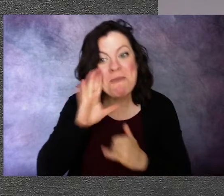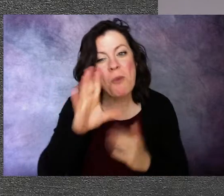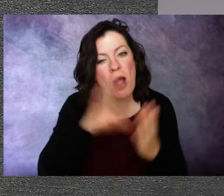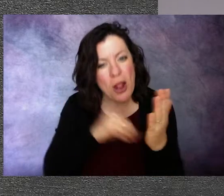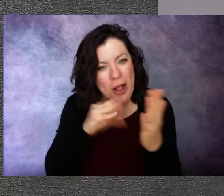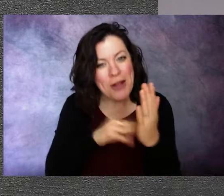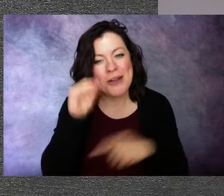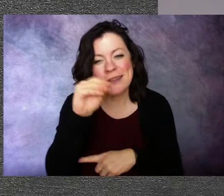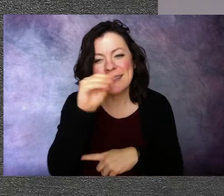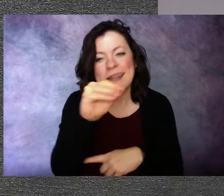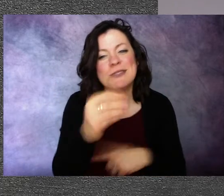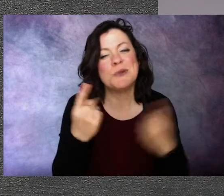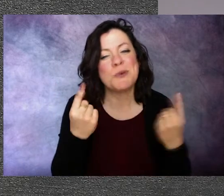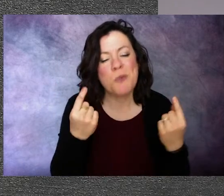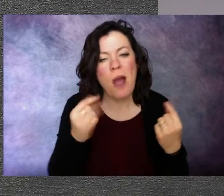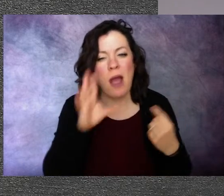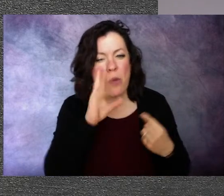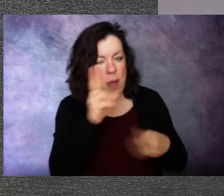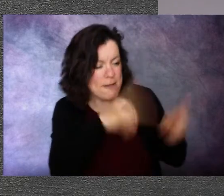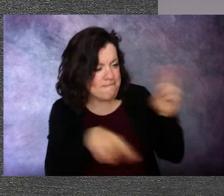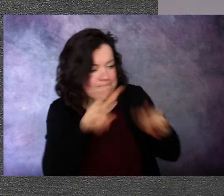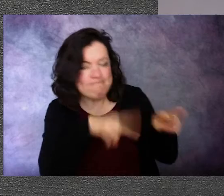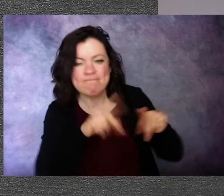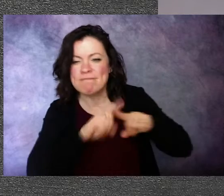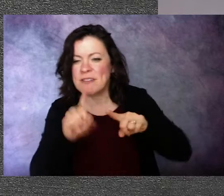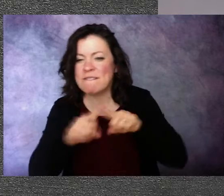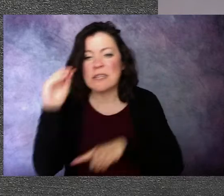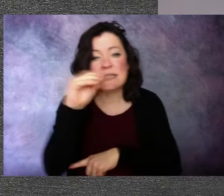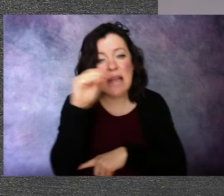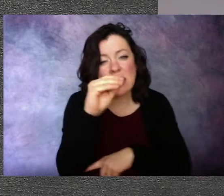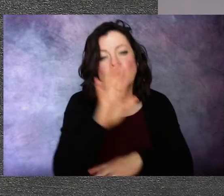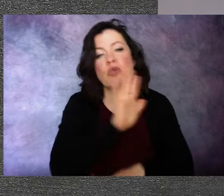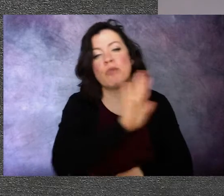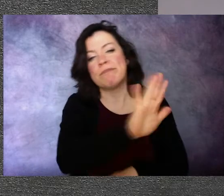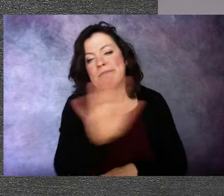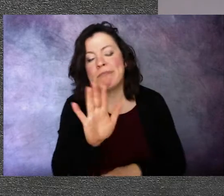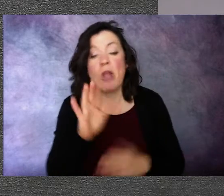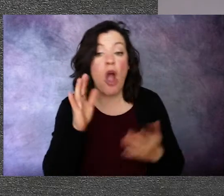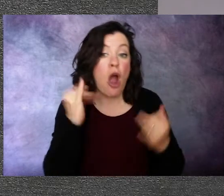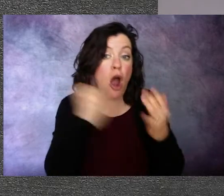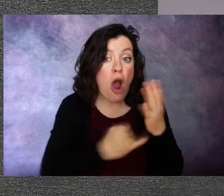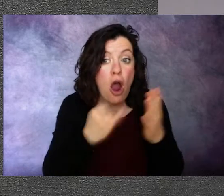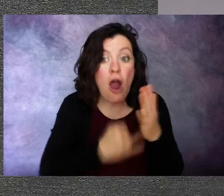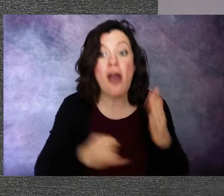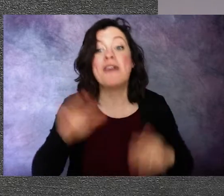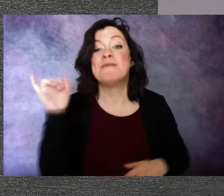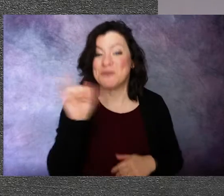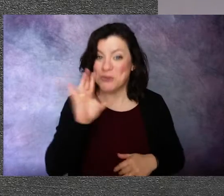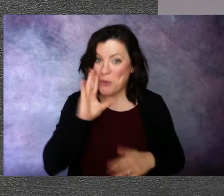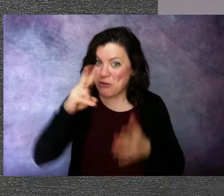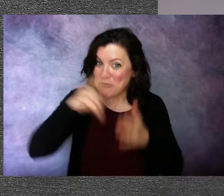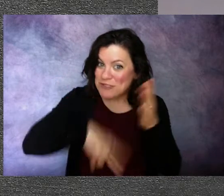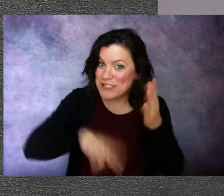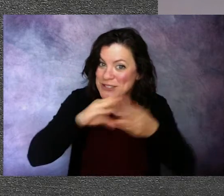we're gonna look at some dinosaur art, and we're gonna read a great dinosaur story, and then we're gonna create a fantastic